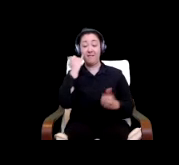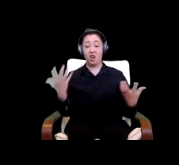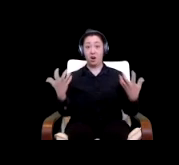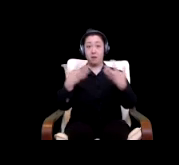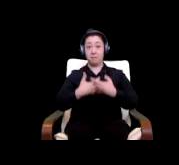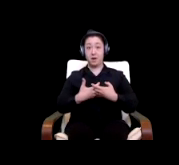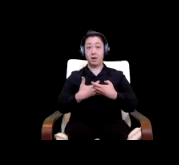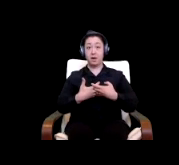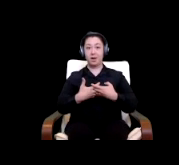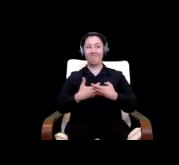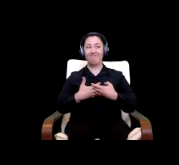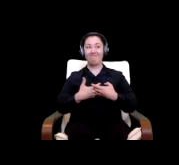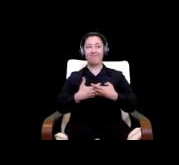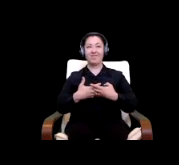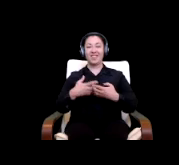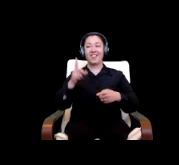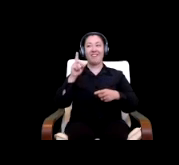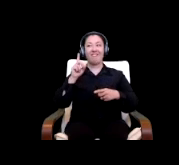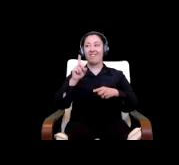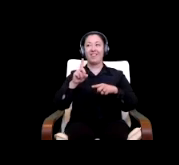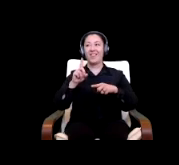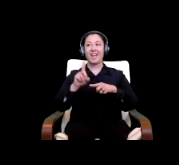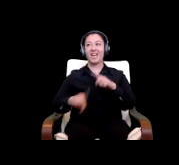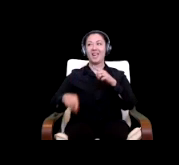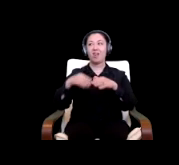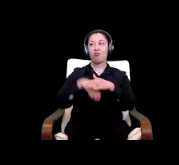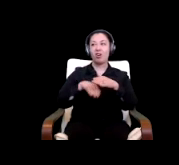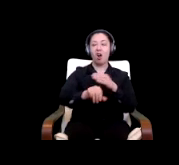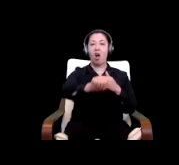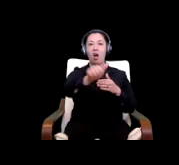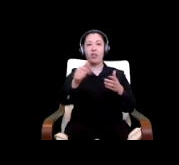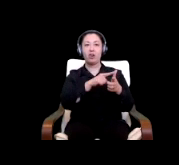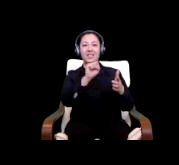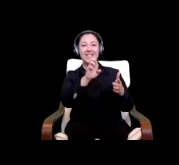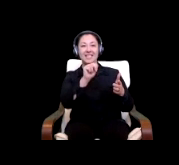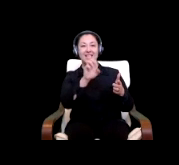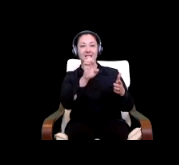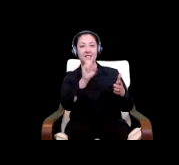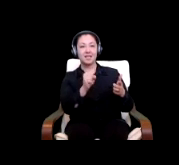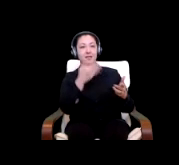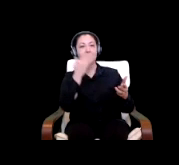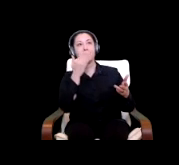rely on the other senses to supplement the information in their environment.